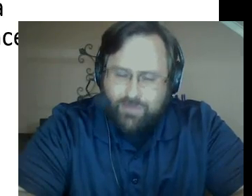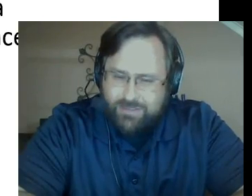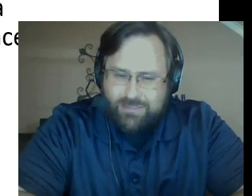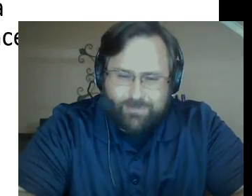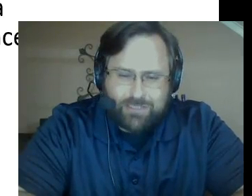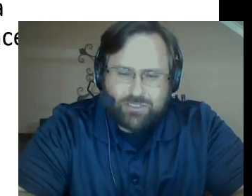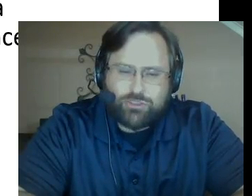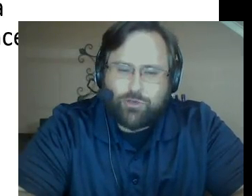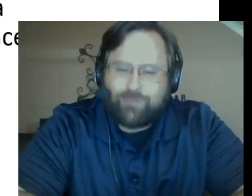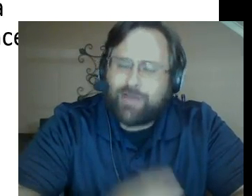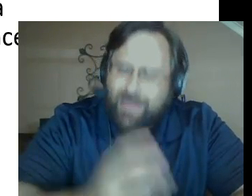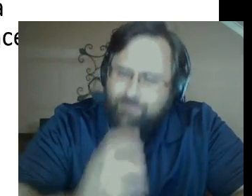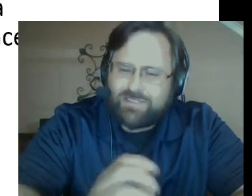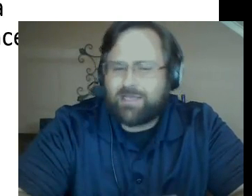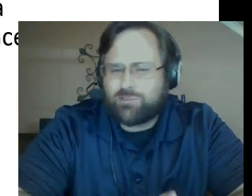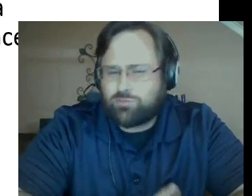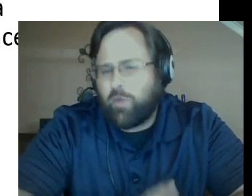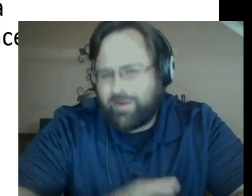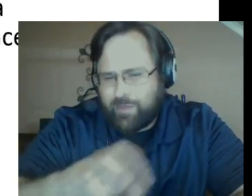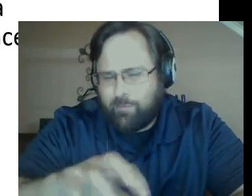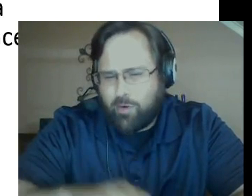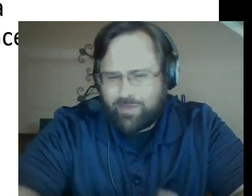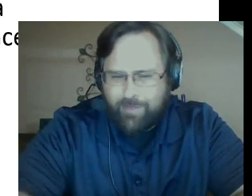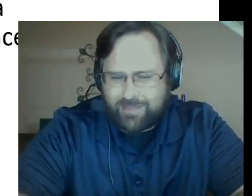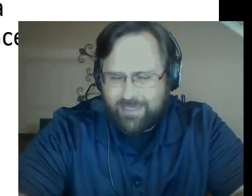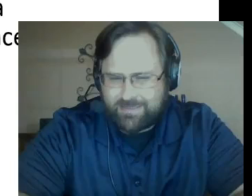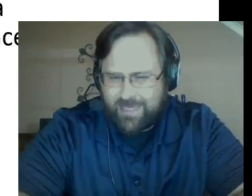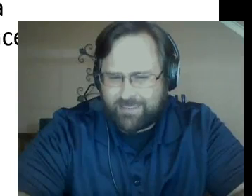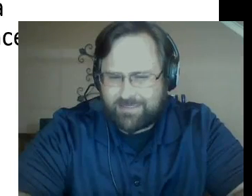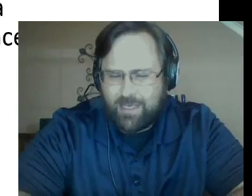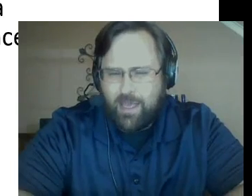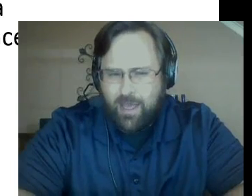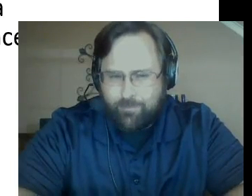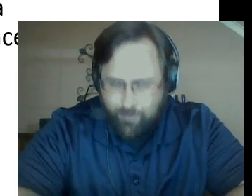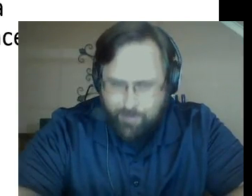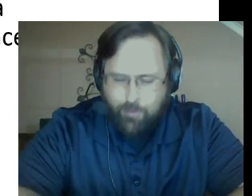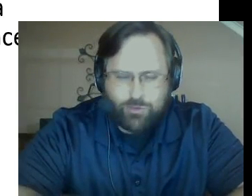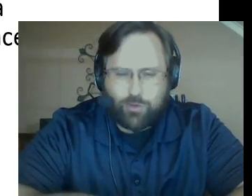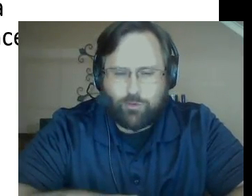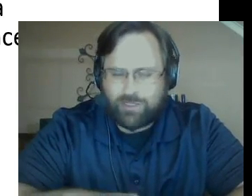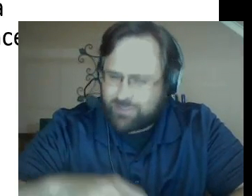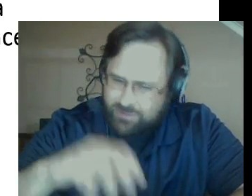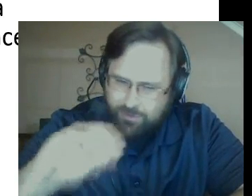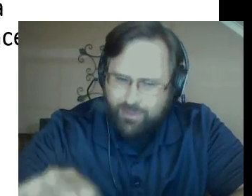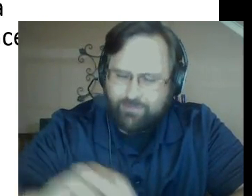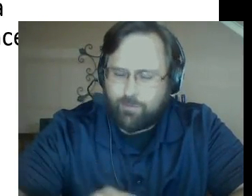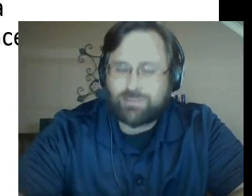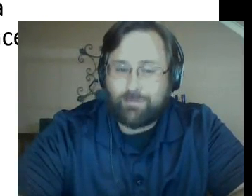this is especially true if you're going to emphasize whatever that part of the embedded sentence is remember rhetorical questions give the most emphatic